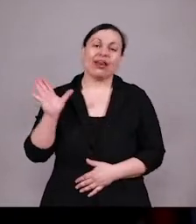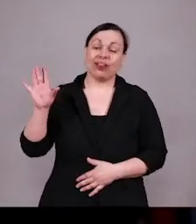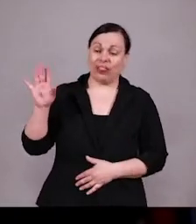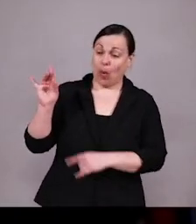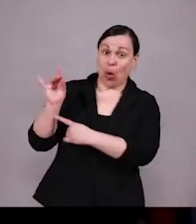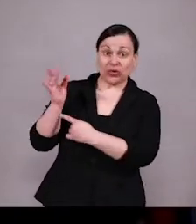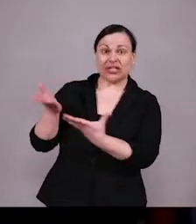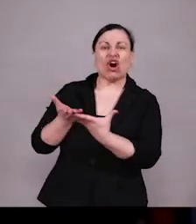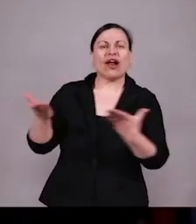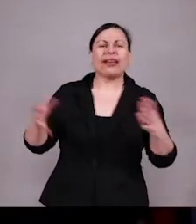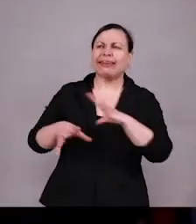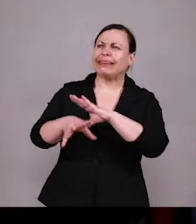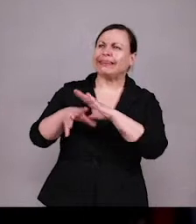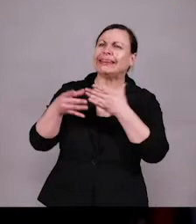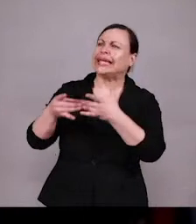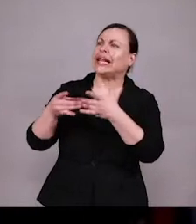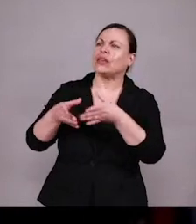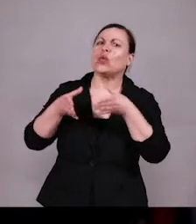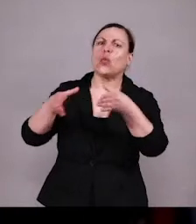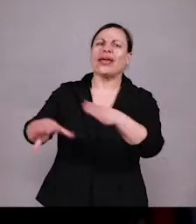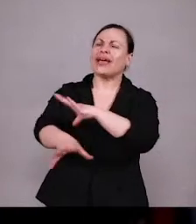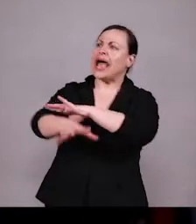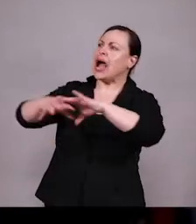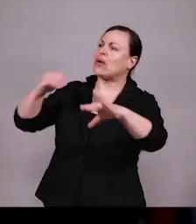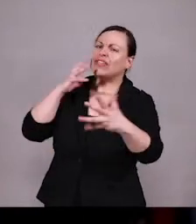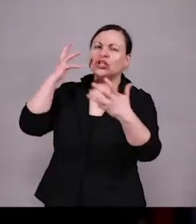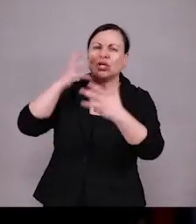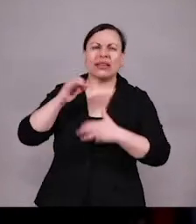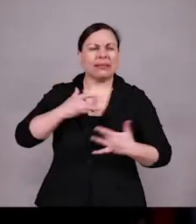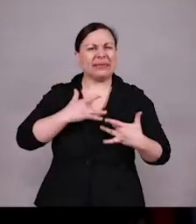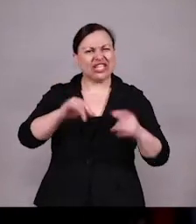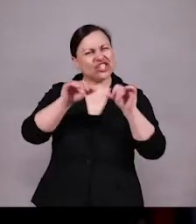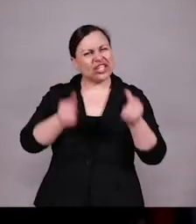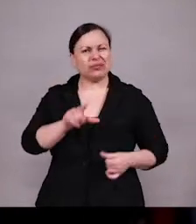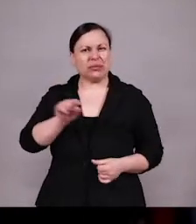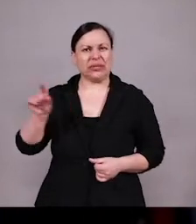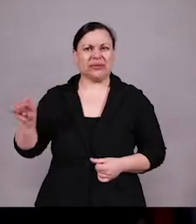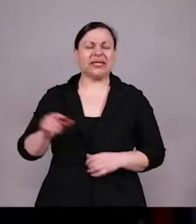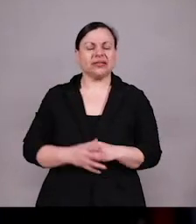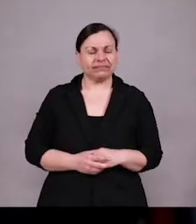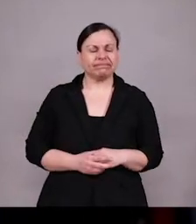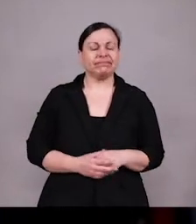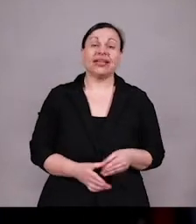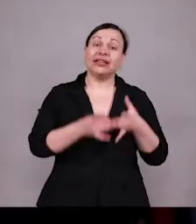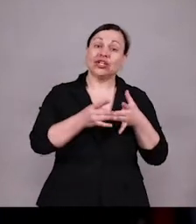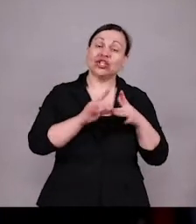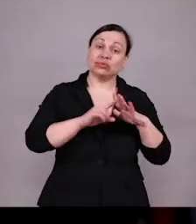Lobos are leading the way out of the darkness that often shaped 2020. Leadership begins